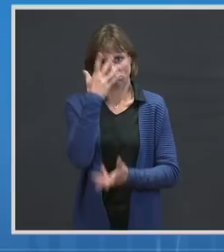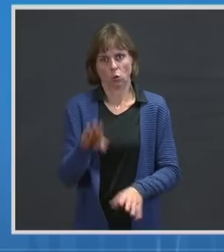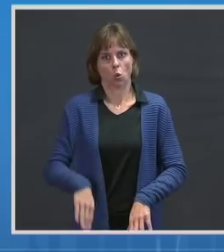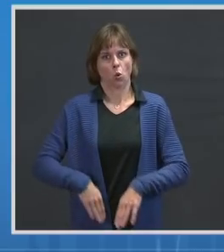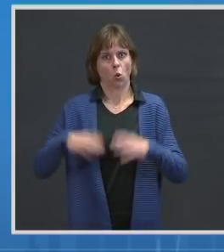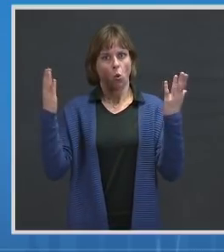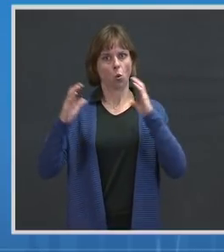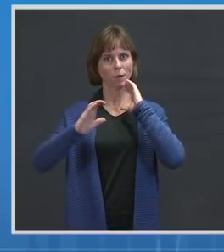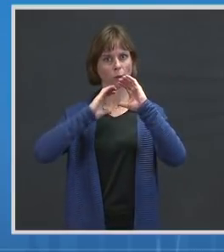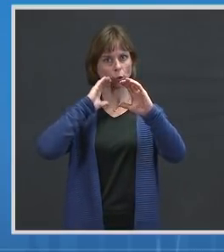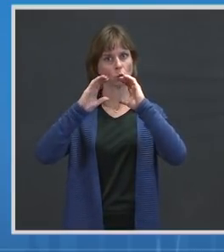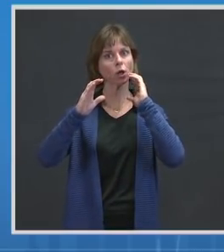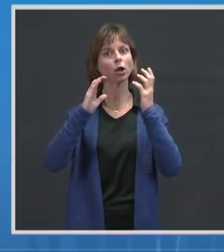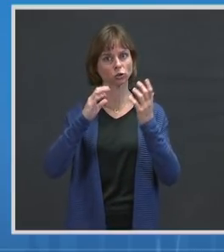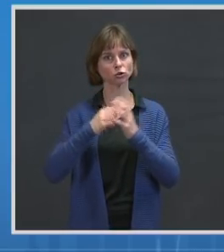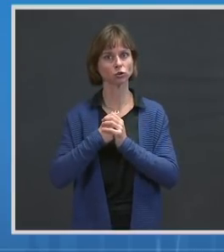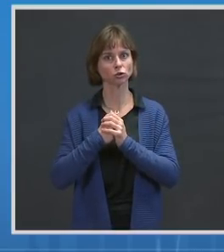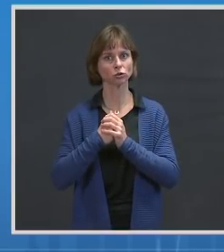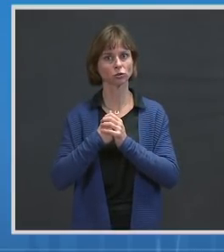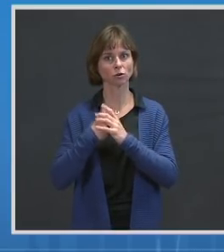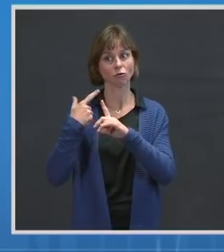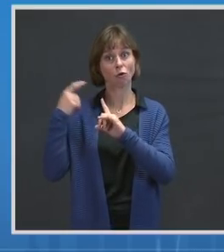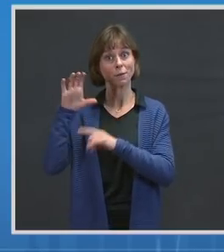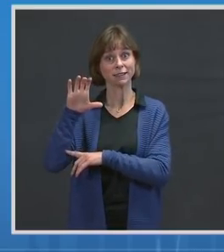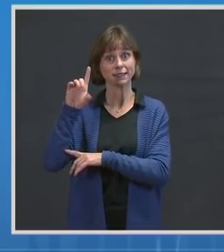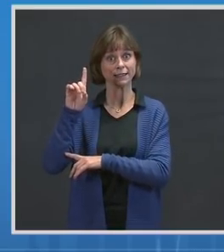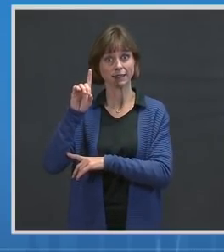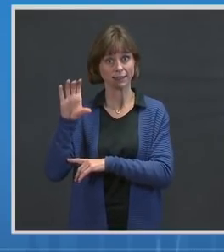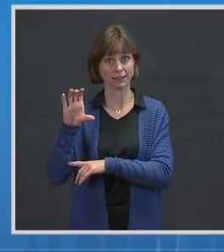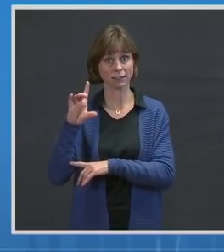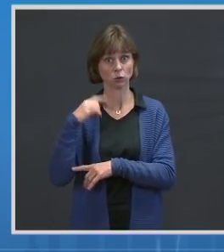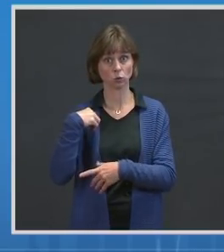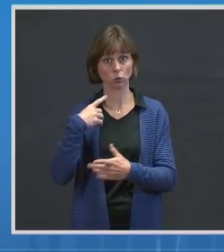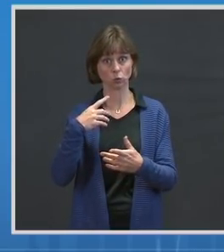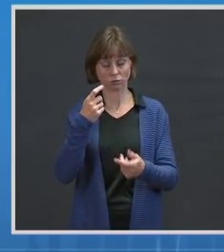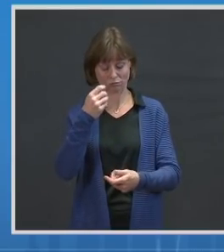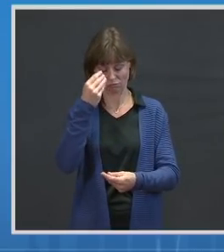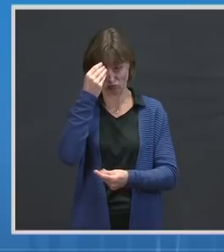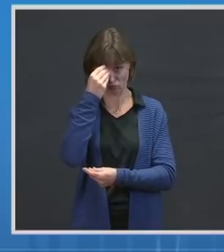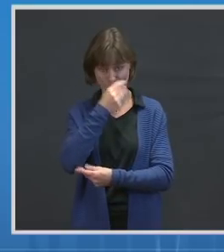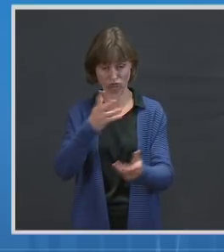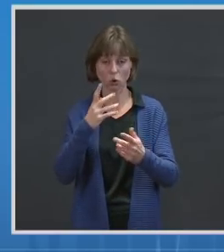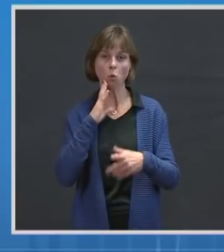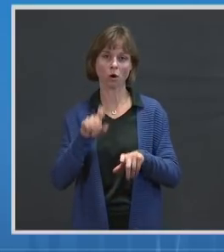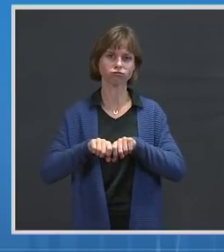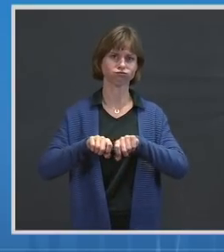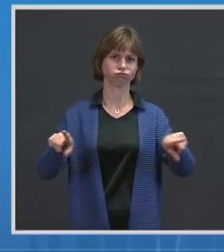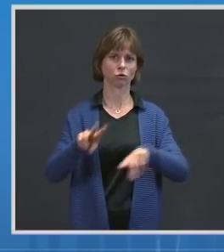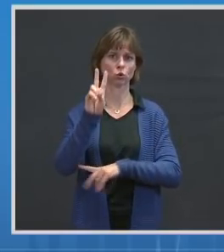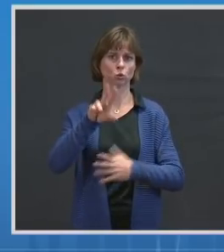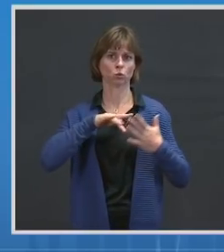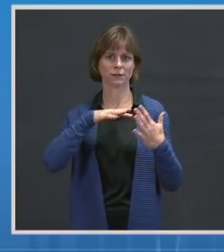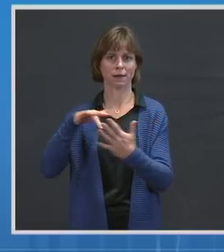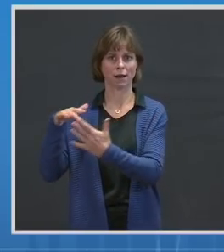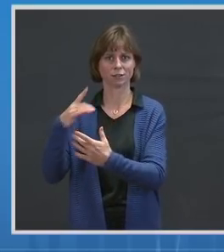CDC is releasing two studies in the Morbidity and Mortality Weekly Report, as well as a commentary in the Journal